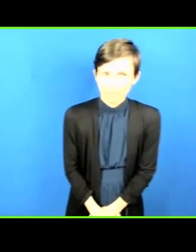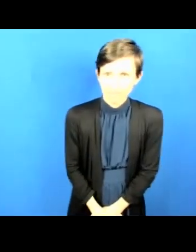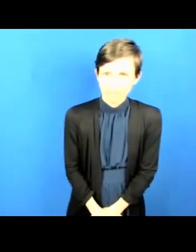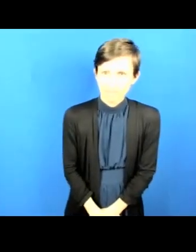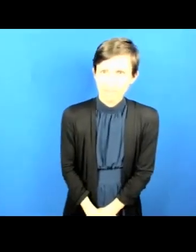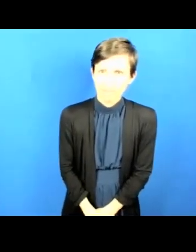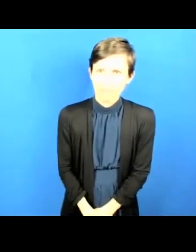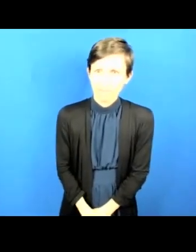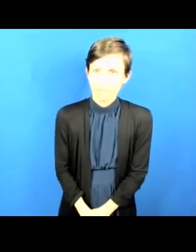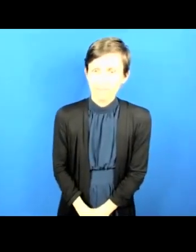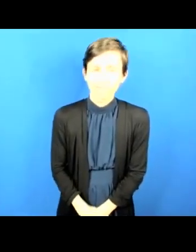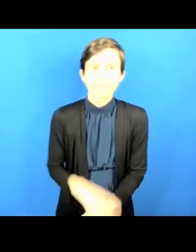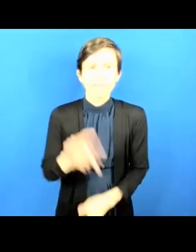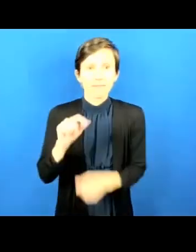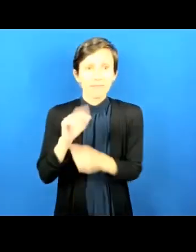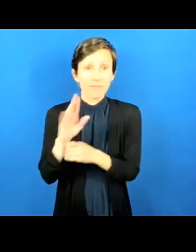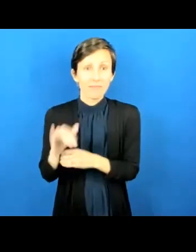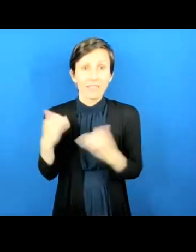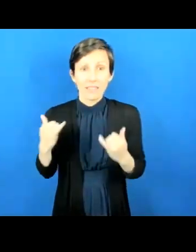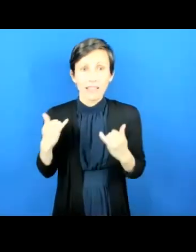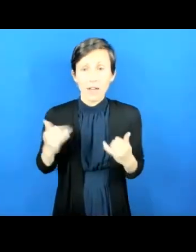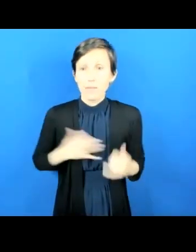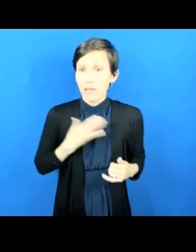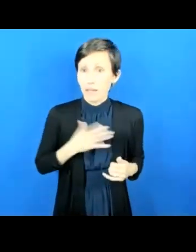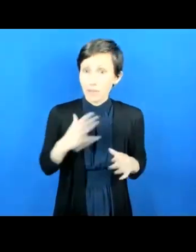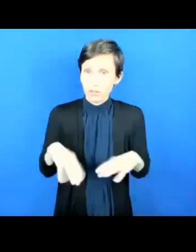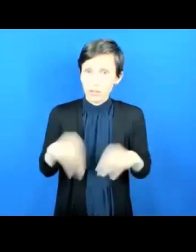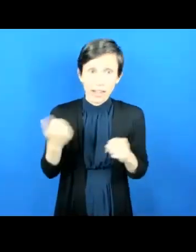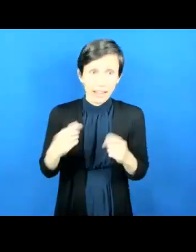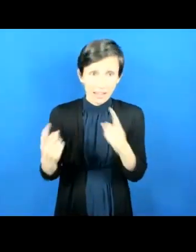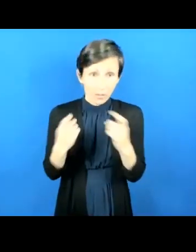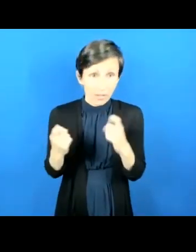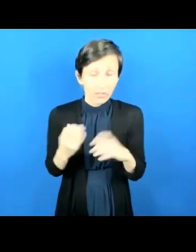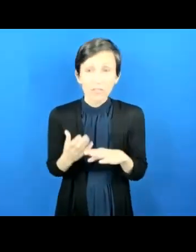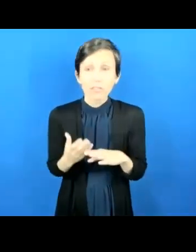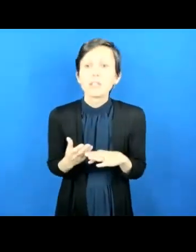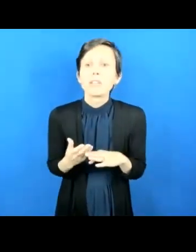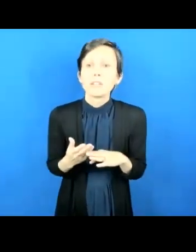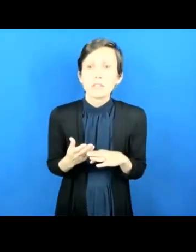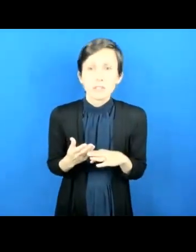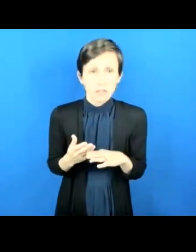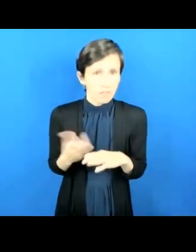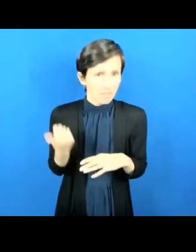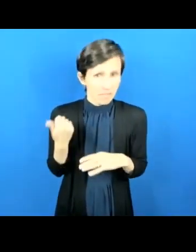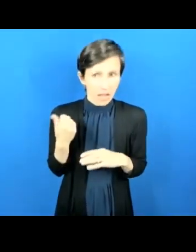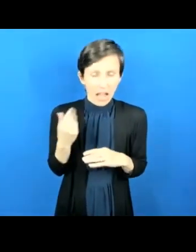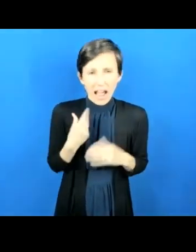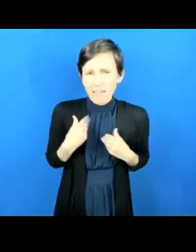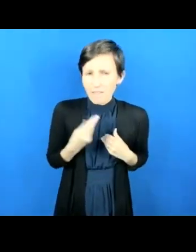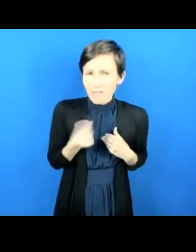I'm happy to take some questions now, but before we go into q, q and A, just a few final thoughts at a time